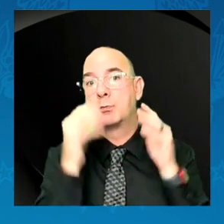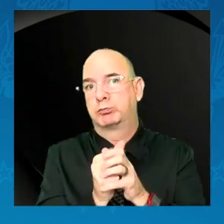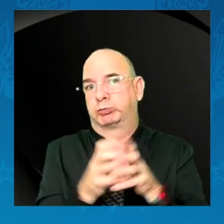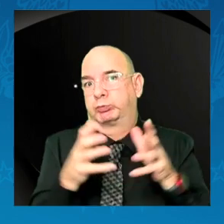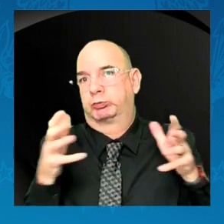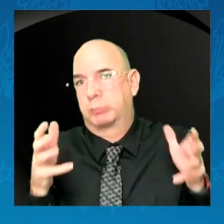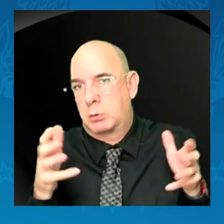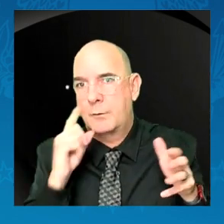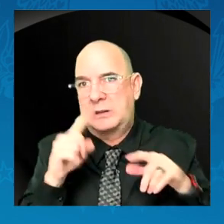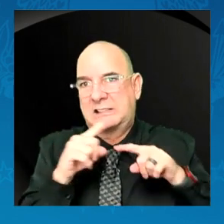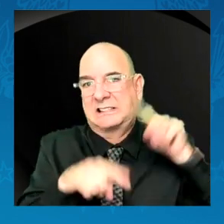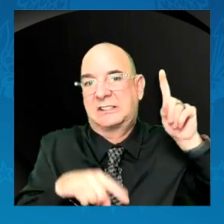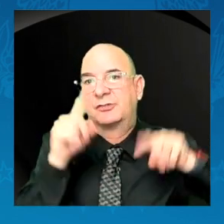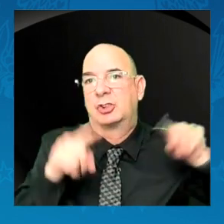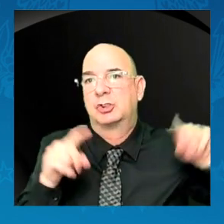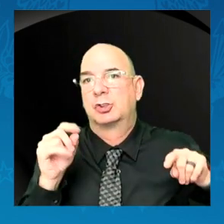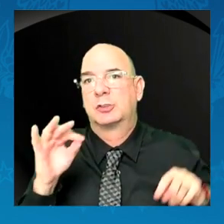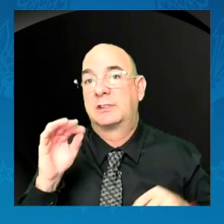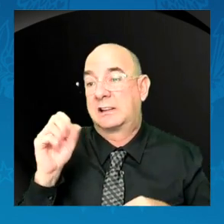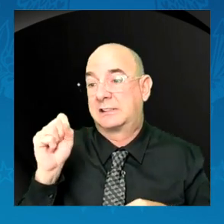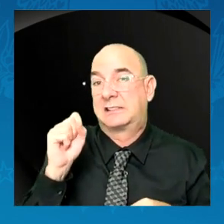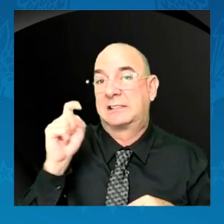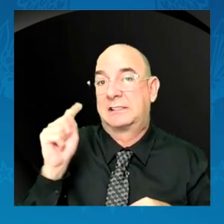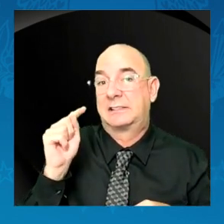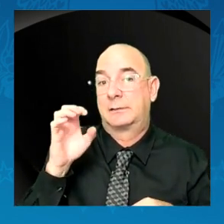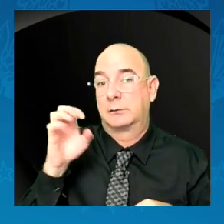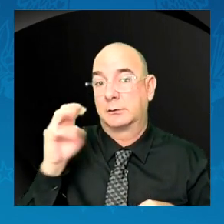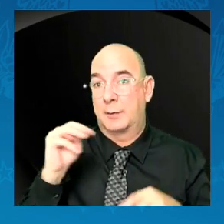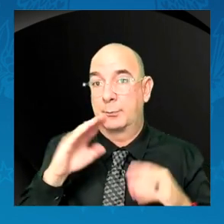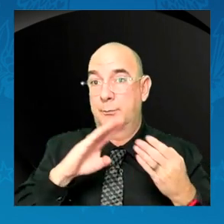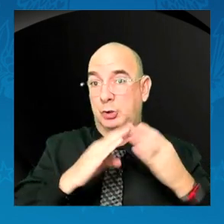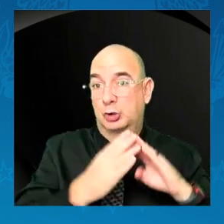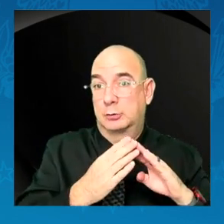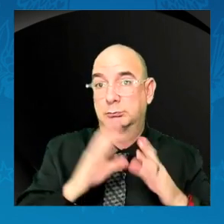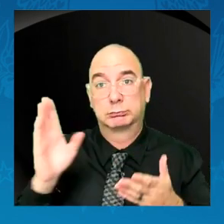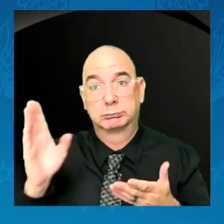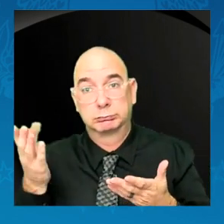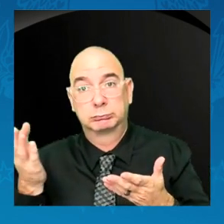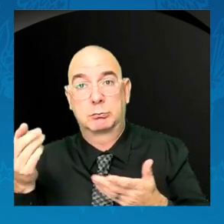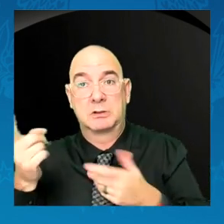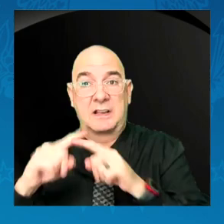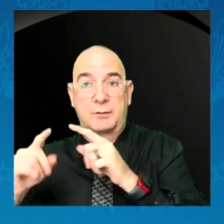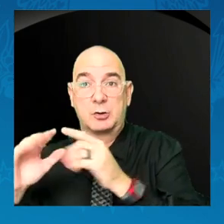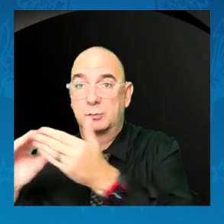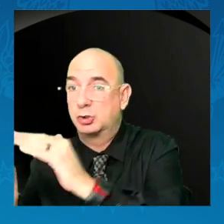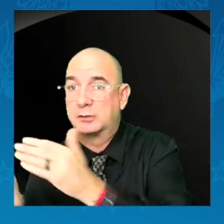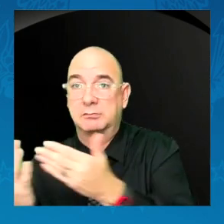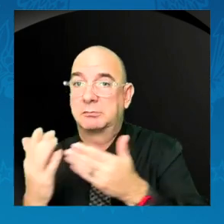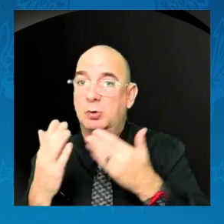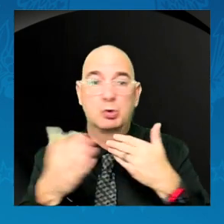the intelligence community or to other organizations. Doing so contributes to the overall US economy,